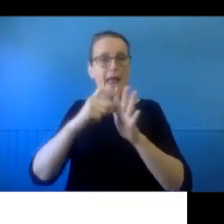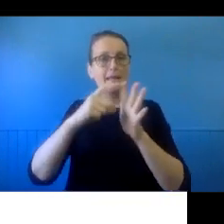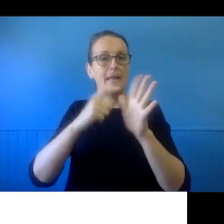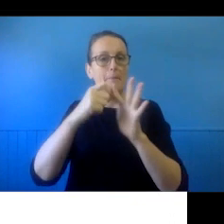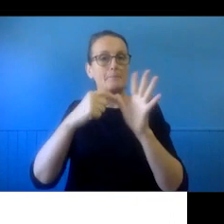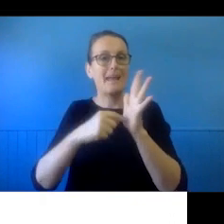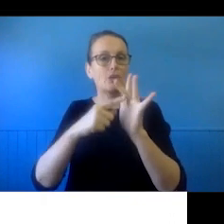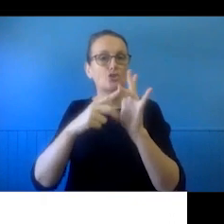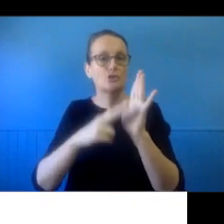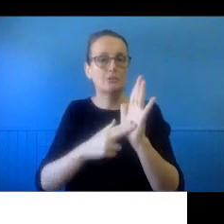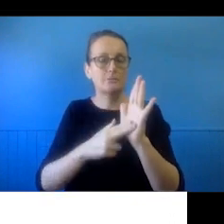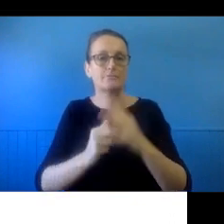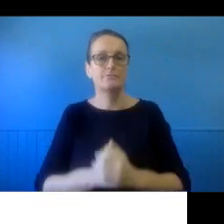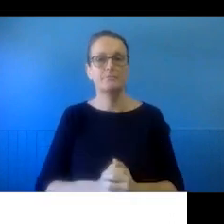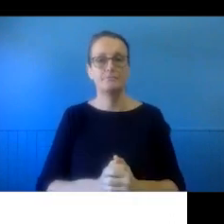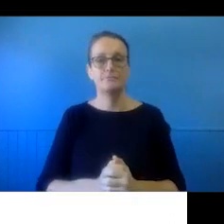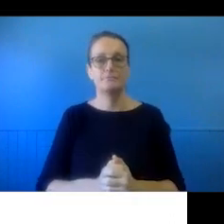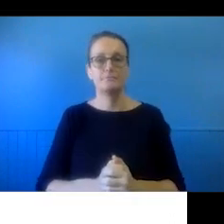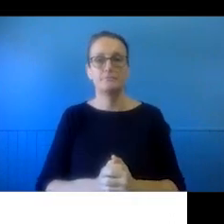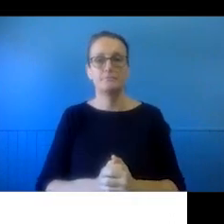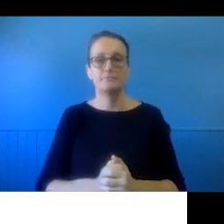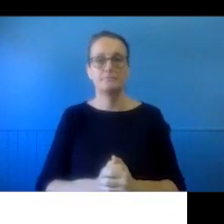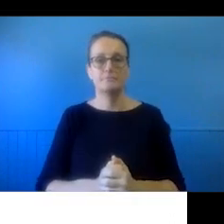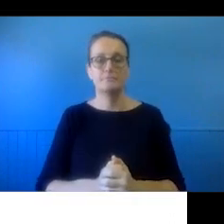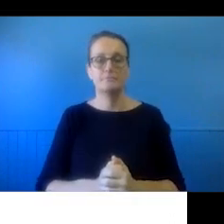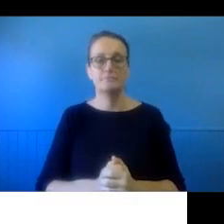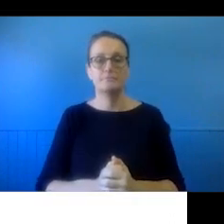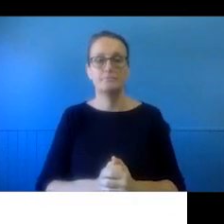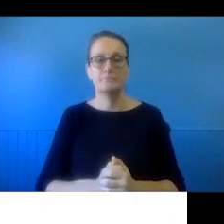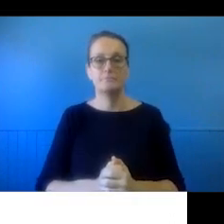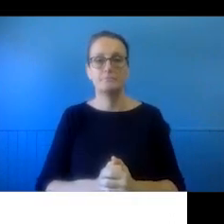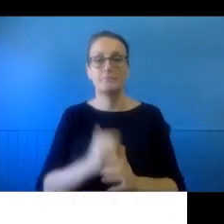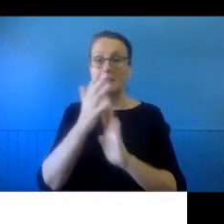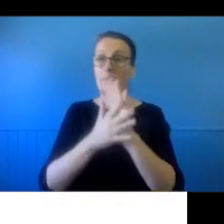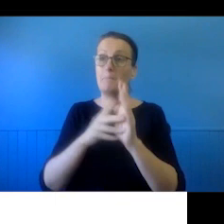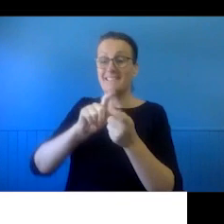adaption in the biological ecosystem sense - although, I'm more than